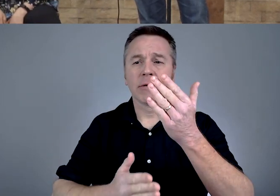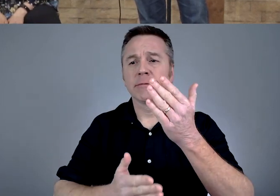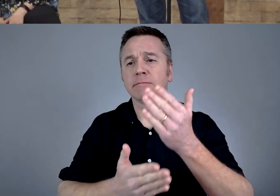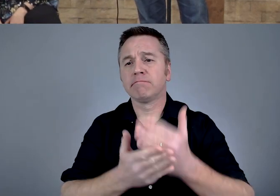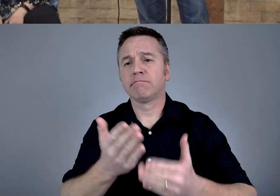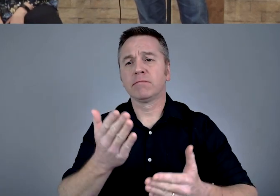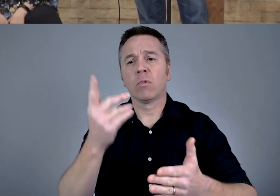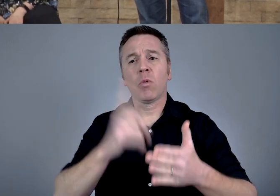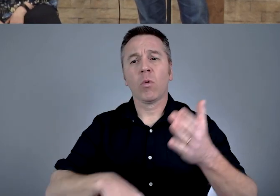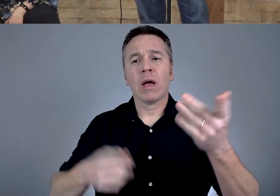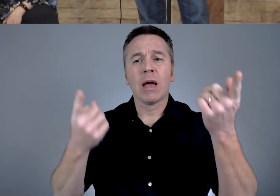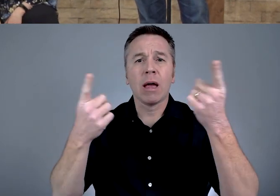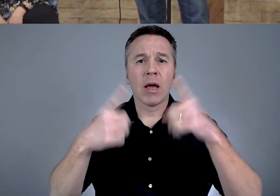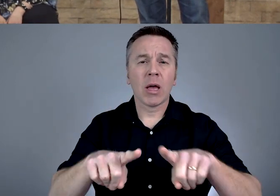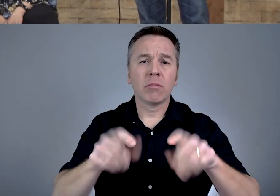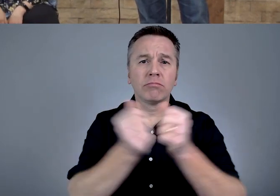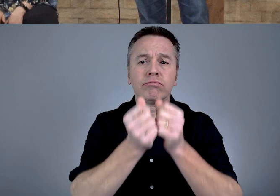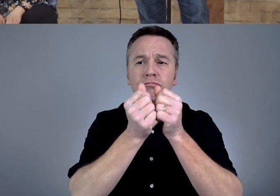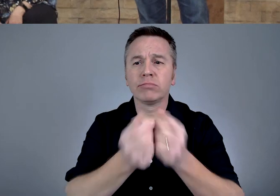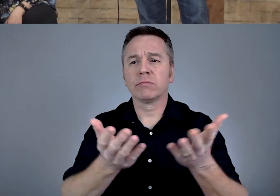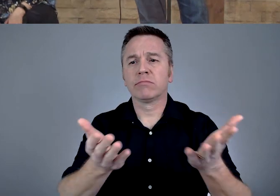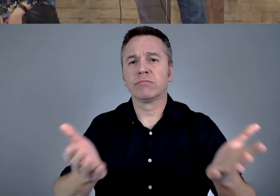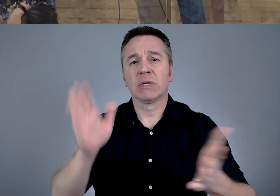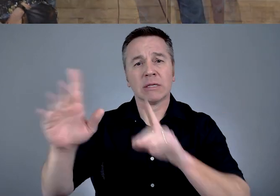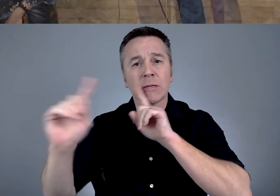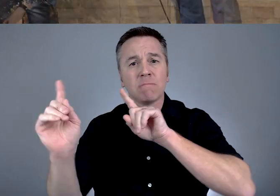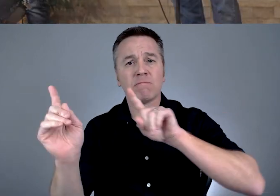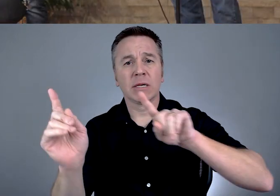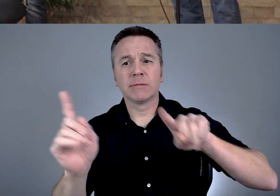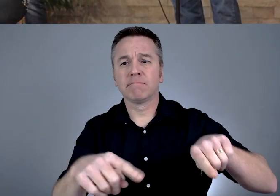What comes, apart from his command?